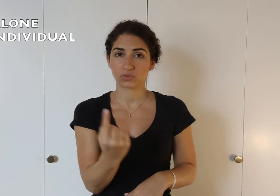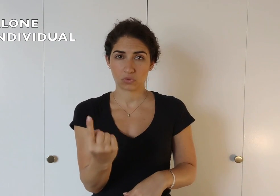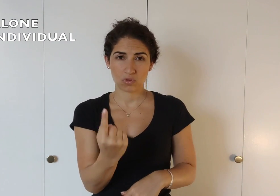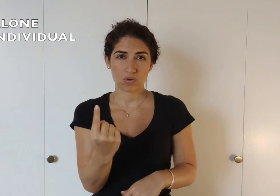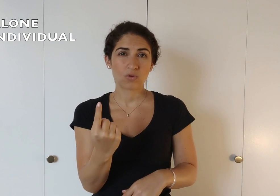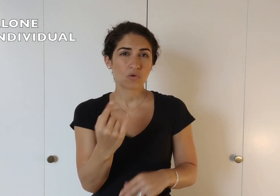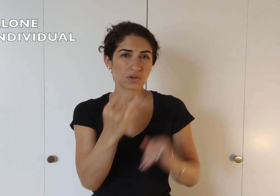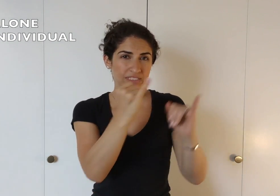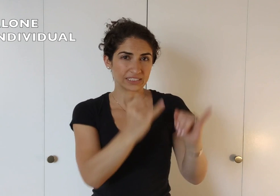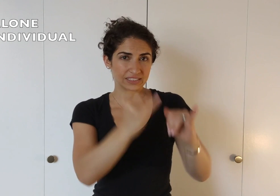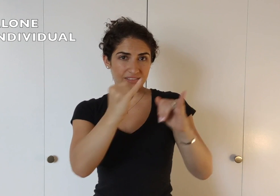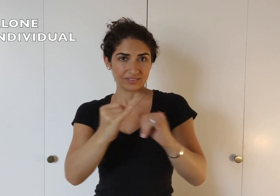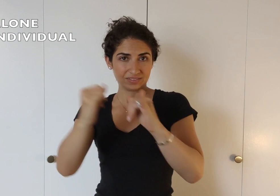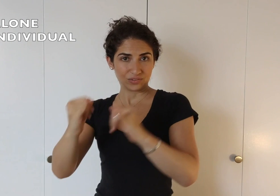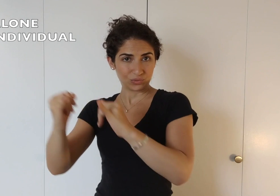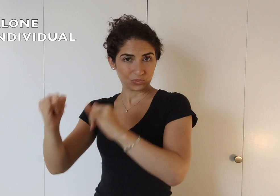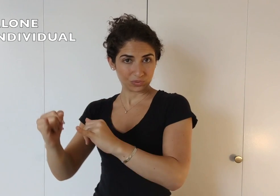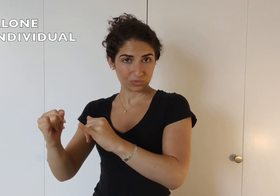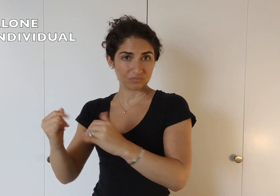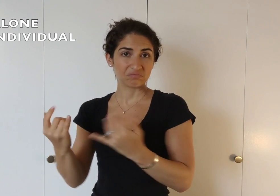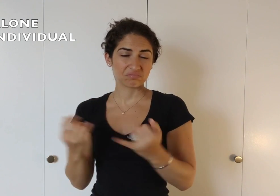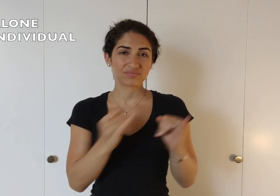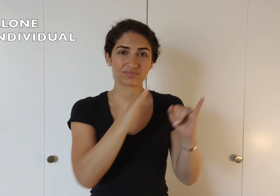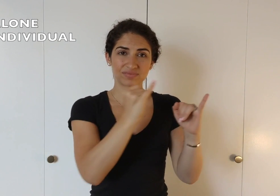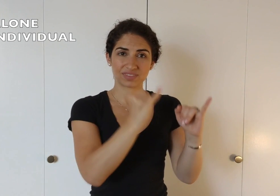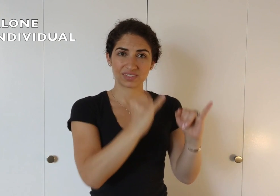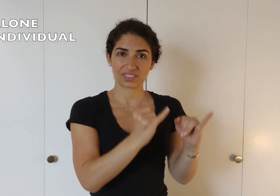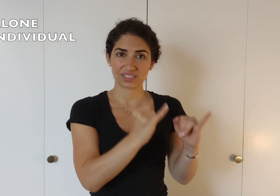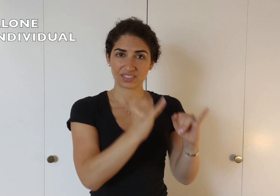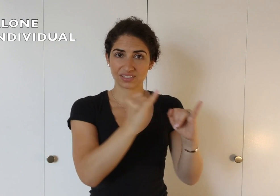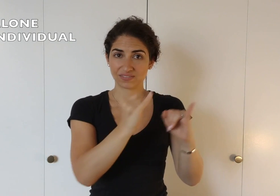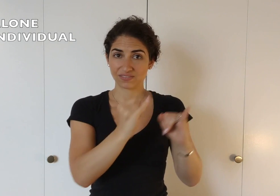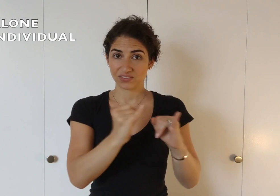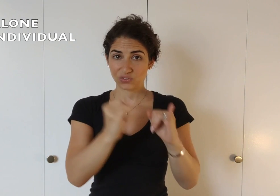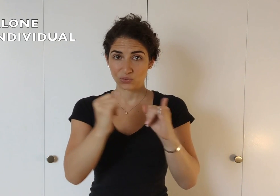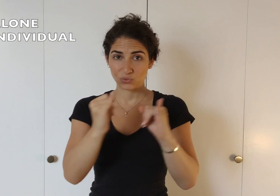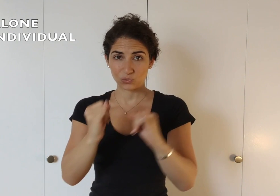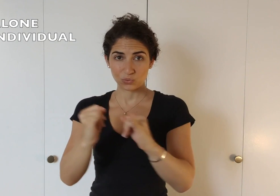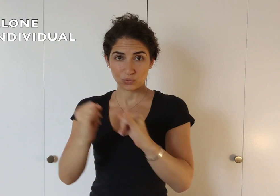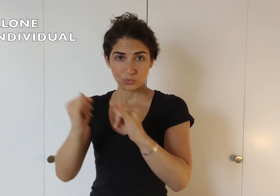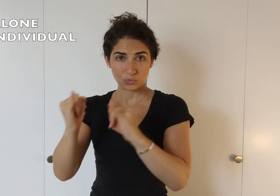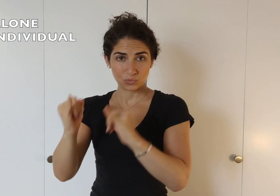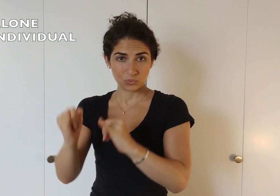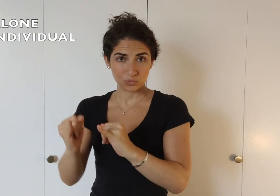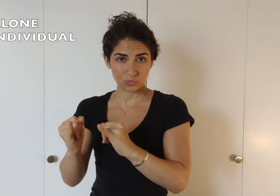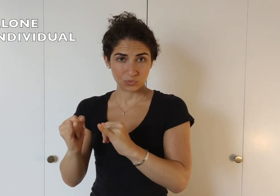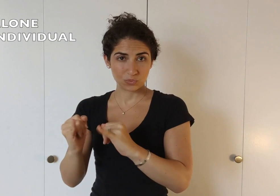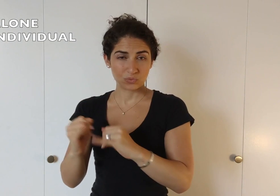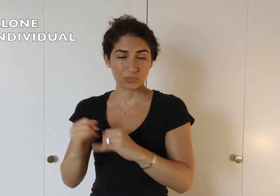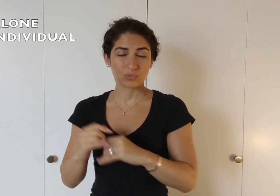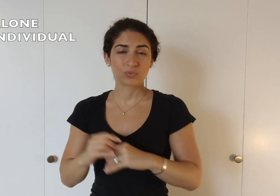ALONE, or INDIVIDUAL. INDIVIDUAL